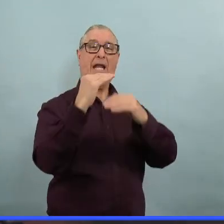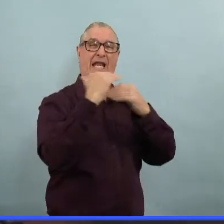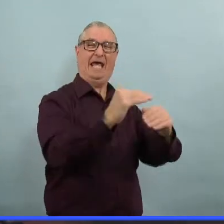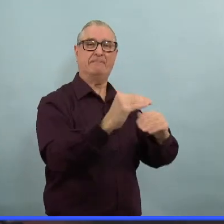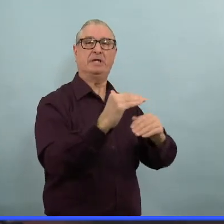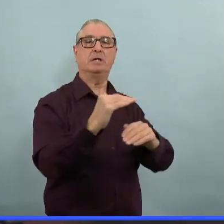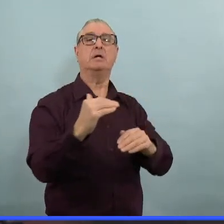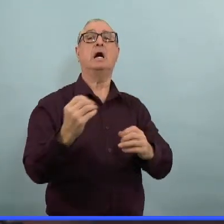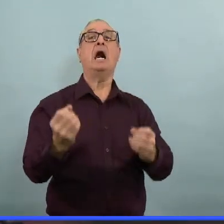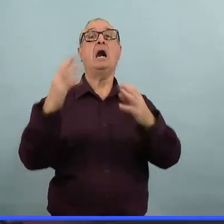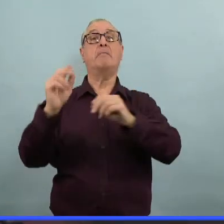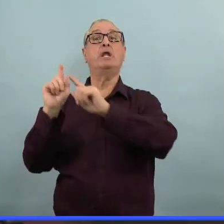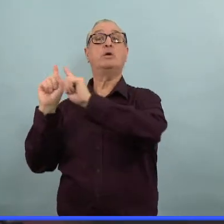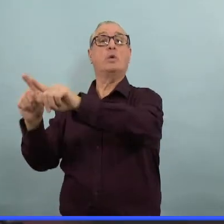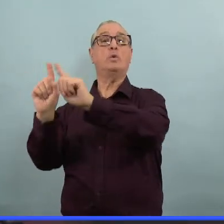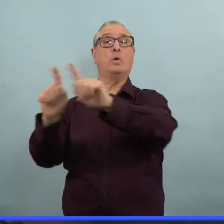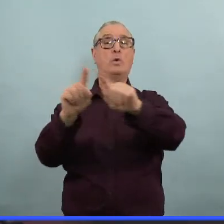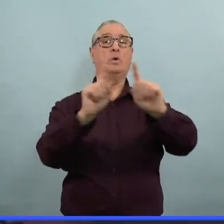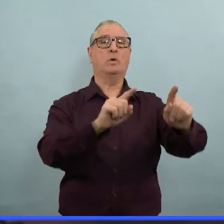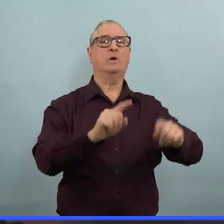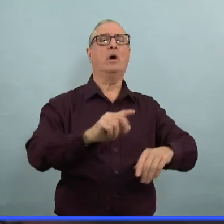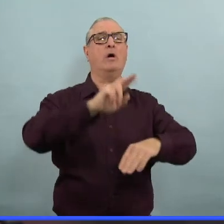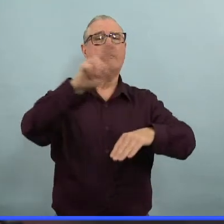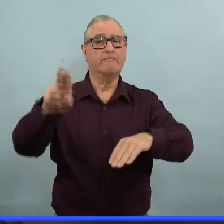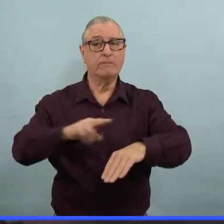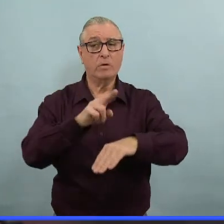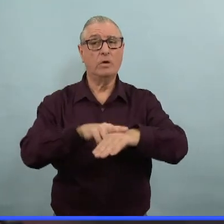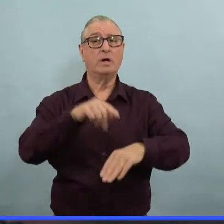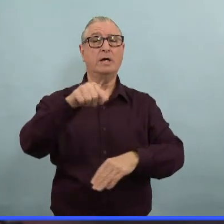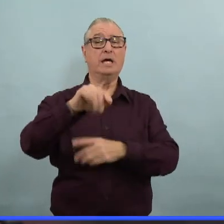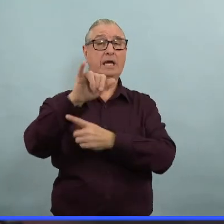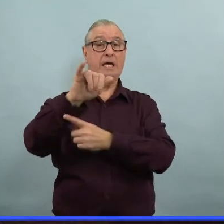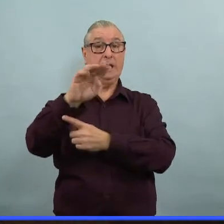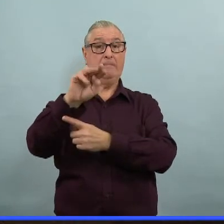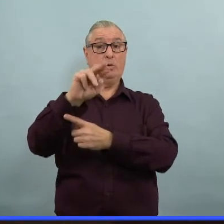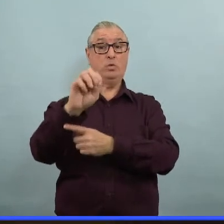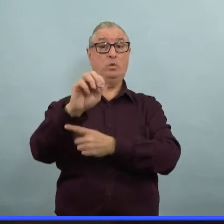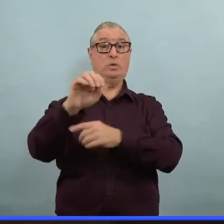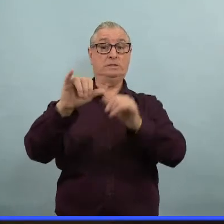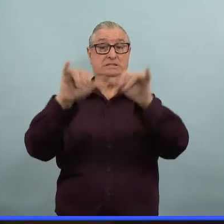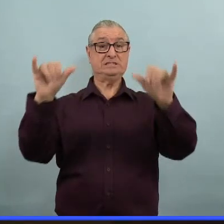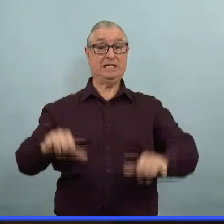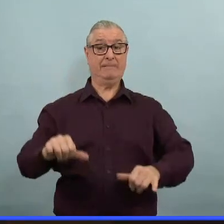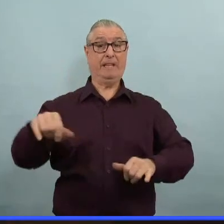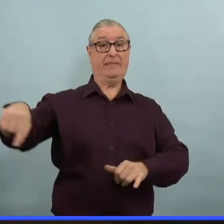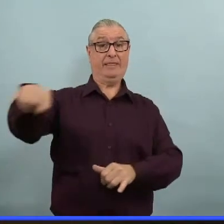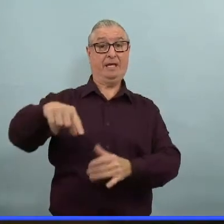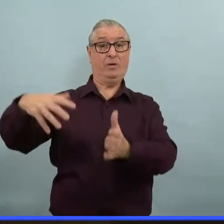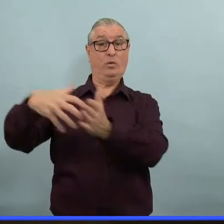to uh consider reducing those even more dr medical professionals have clapped back at this notion of